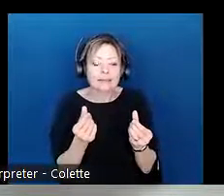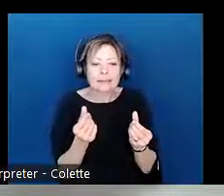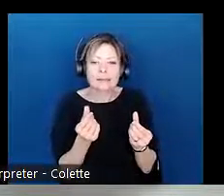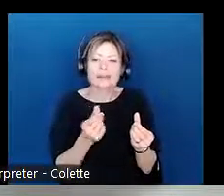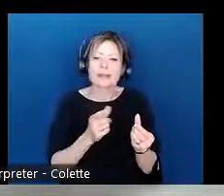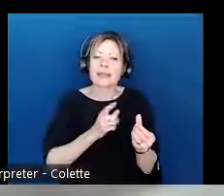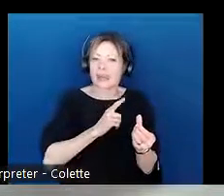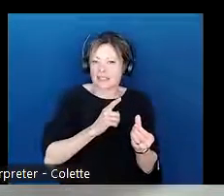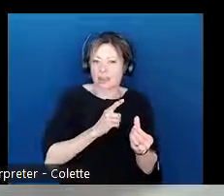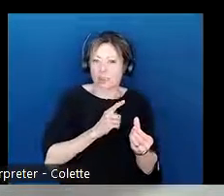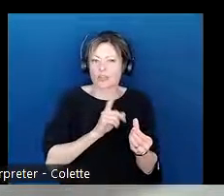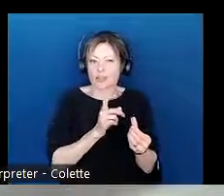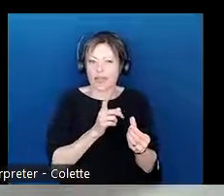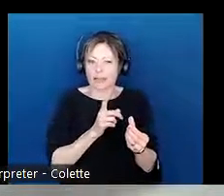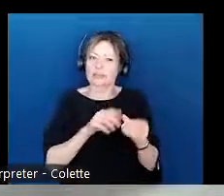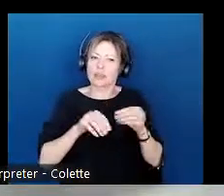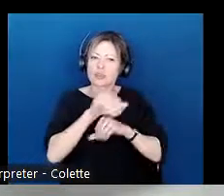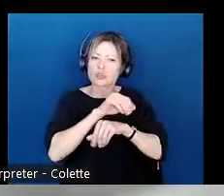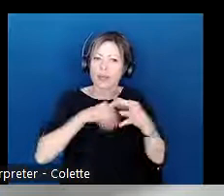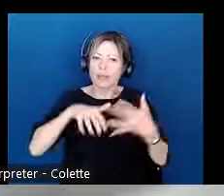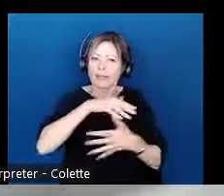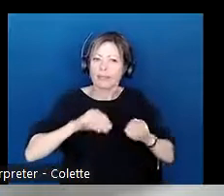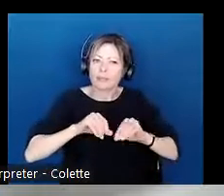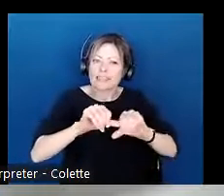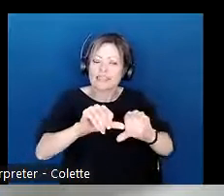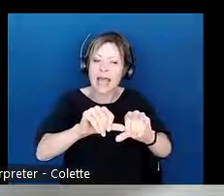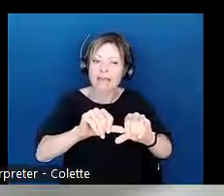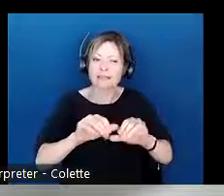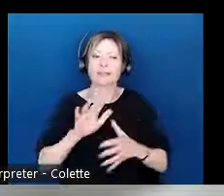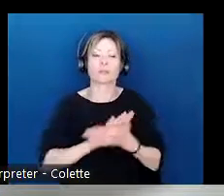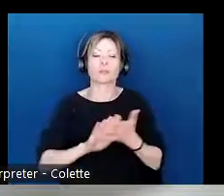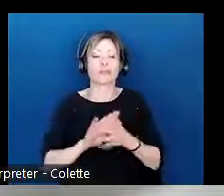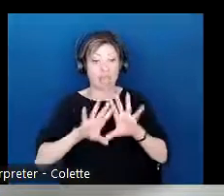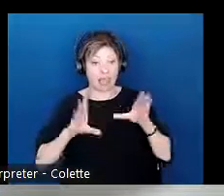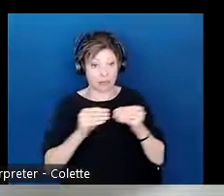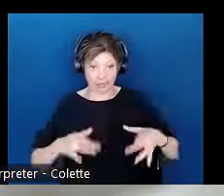pores sort of soil um so everything that lives here has to really withstand those dry Sandy